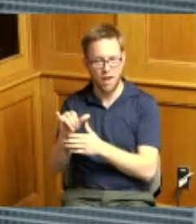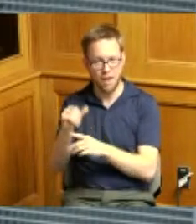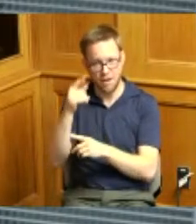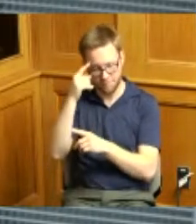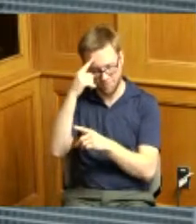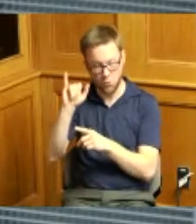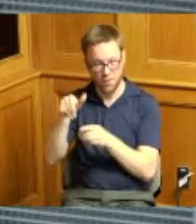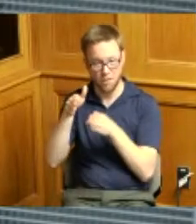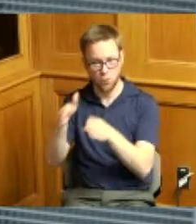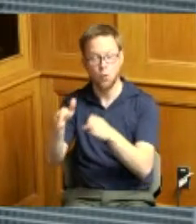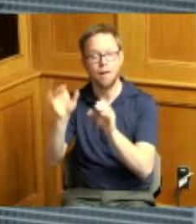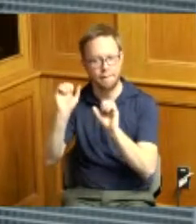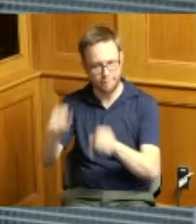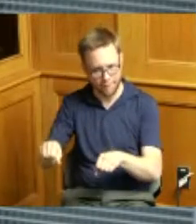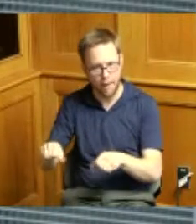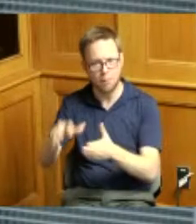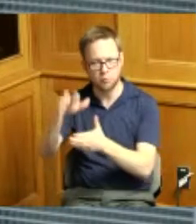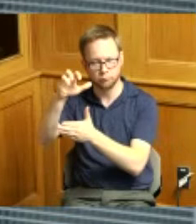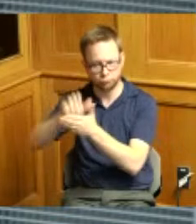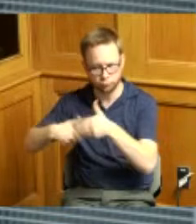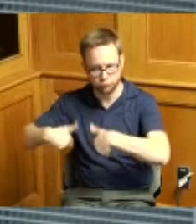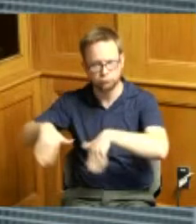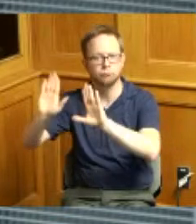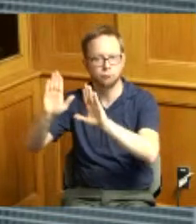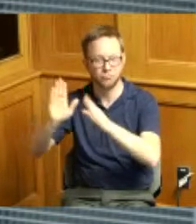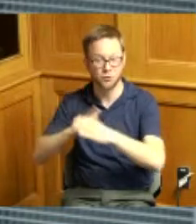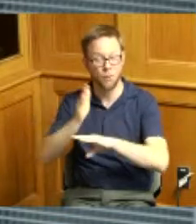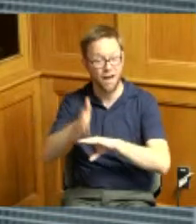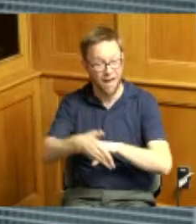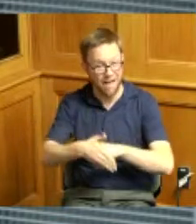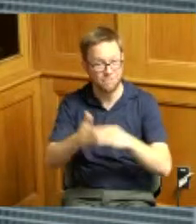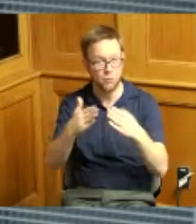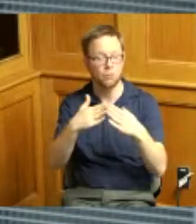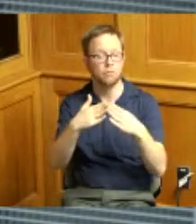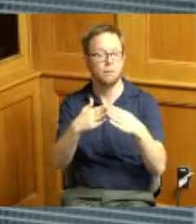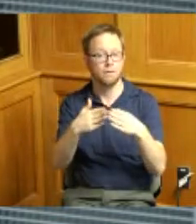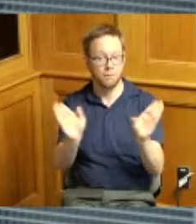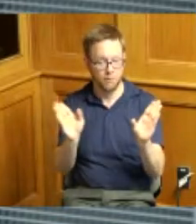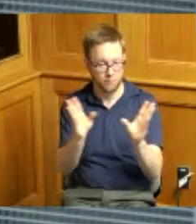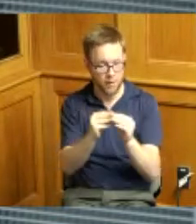public hearing once the petitioner satisfies the vacation requirements sent forth by the